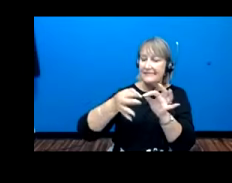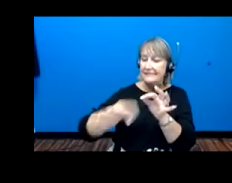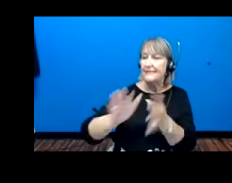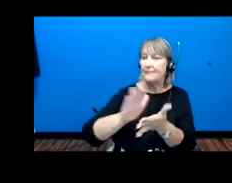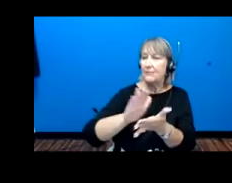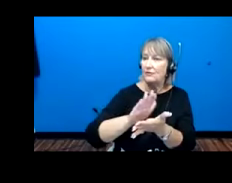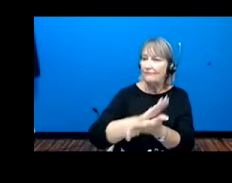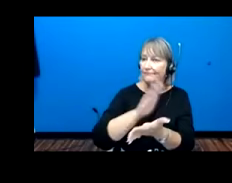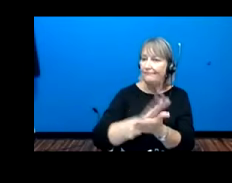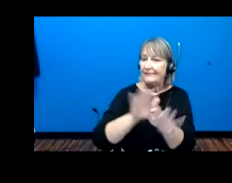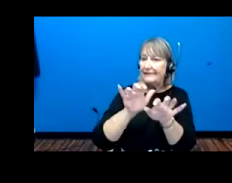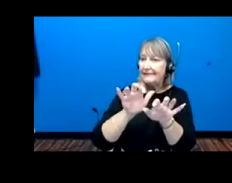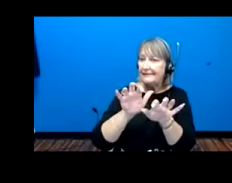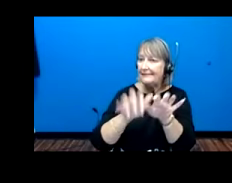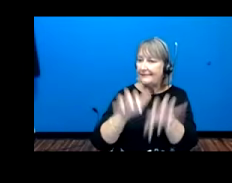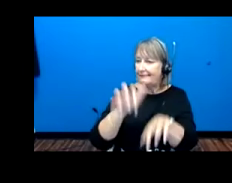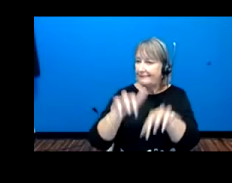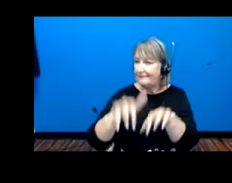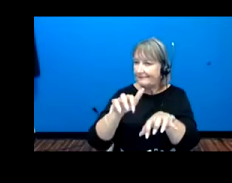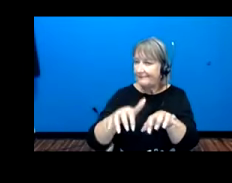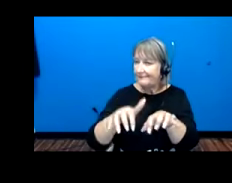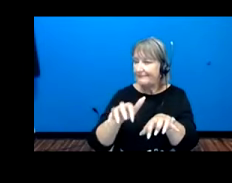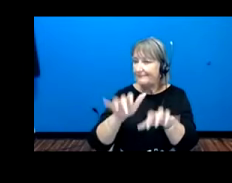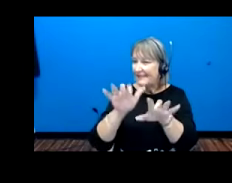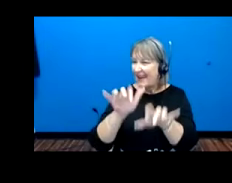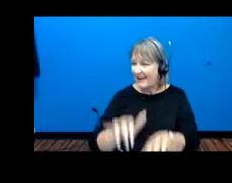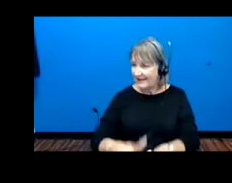in these formats based on the excellent guidance.